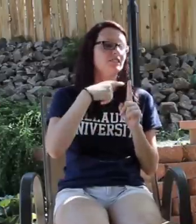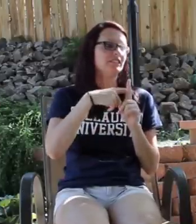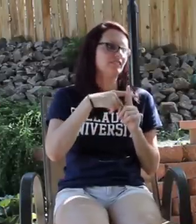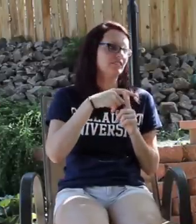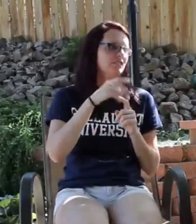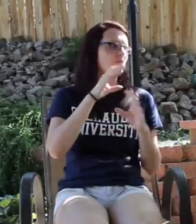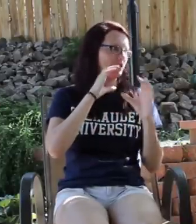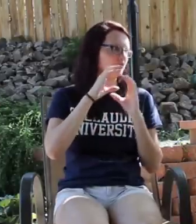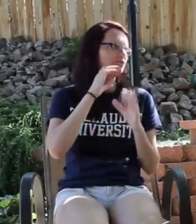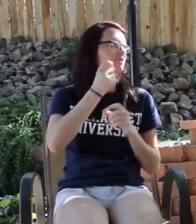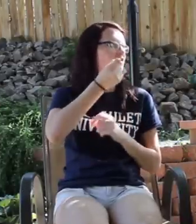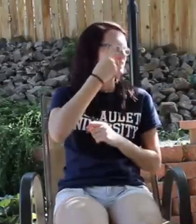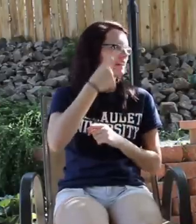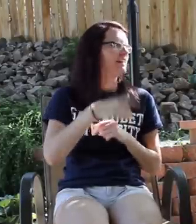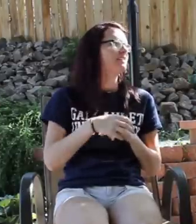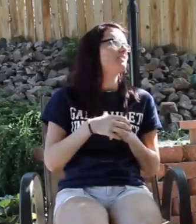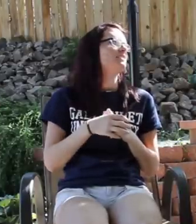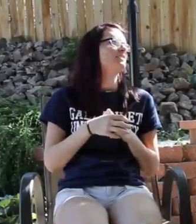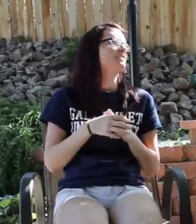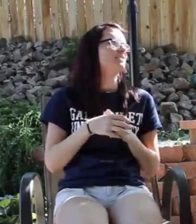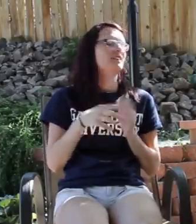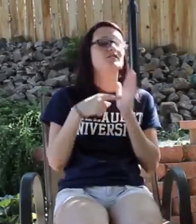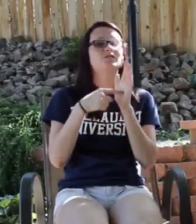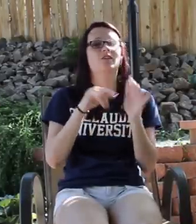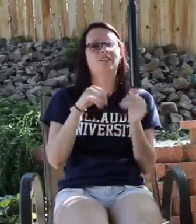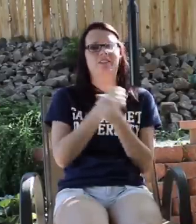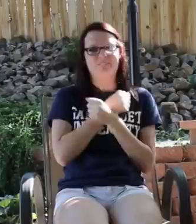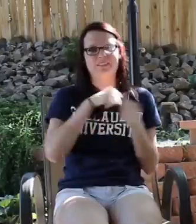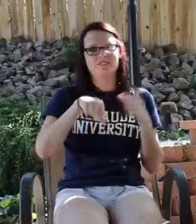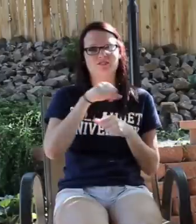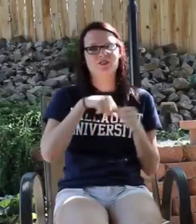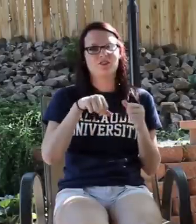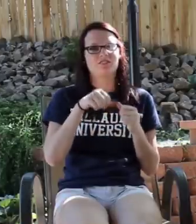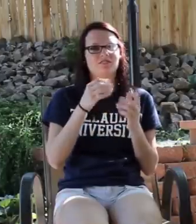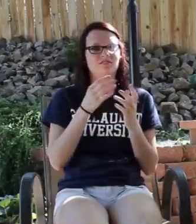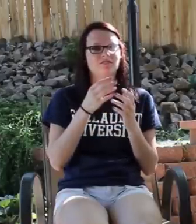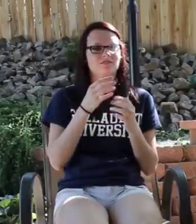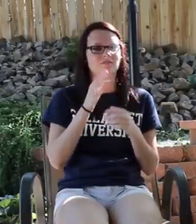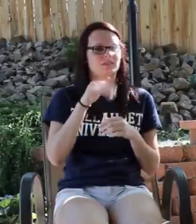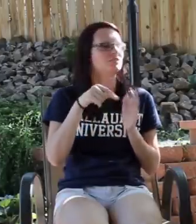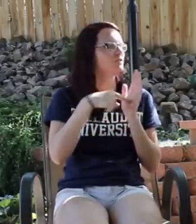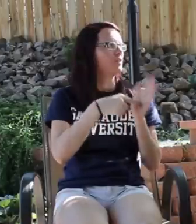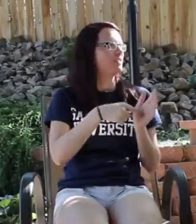not the right kind of attention. With Signing, there's positive communication and mutual